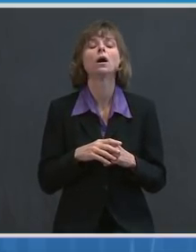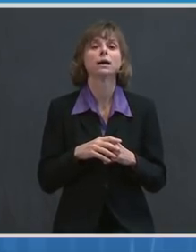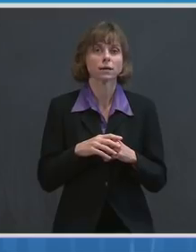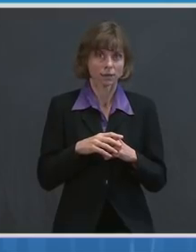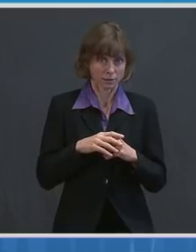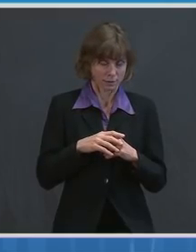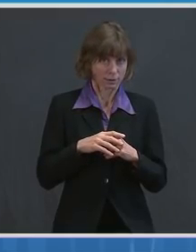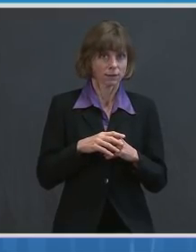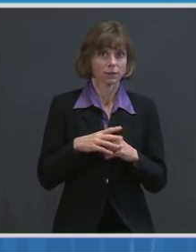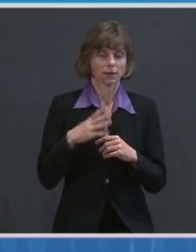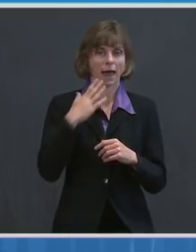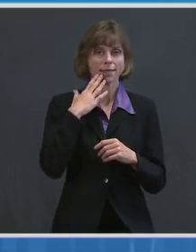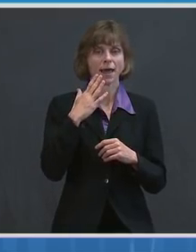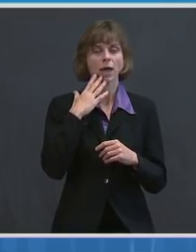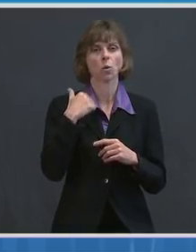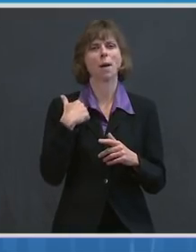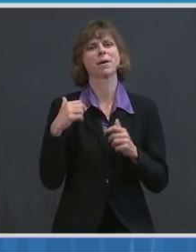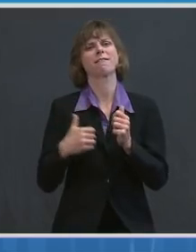And let me follow up on the travel question there